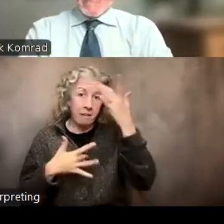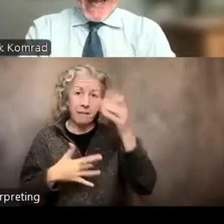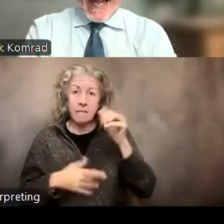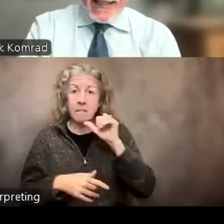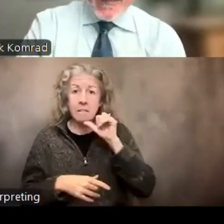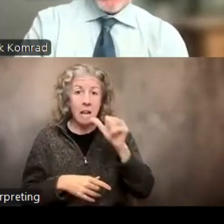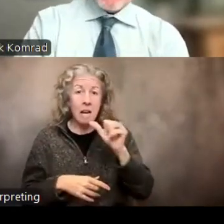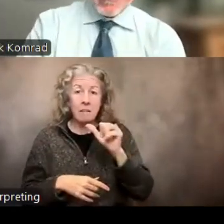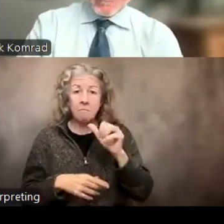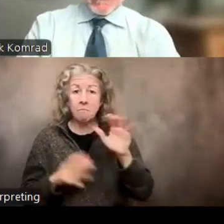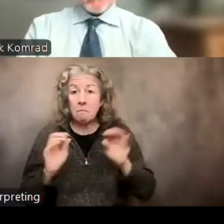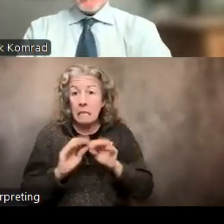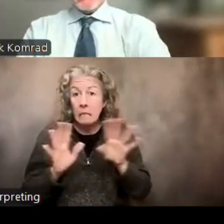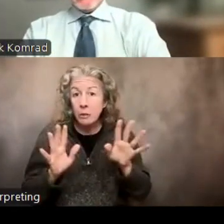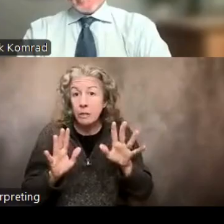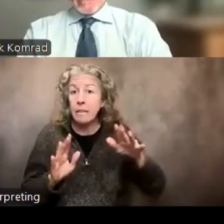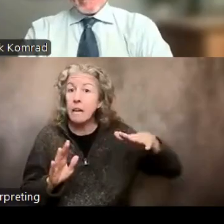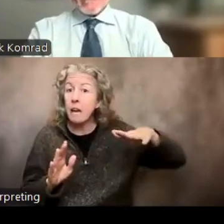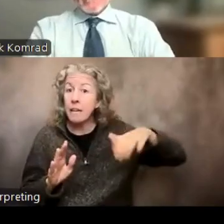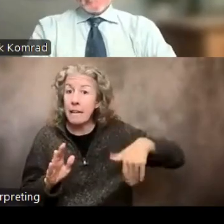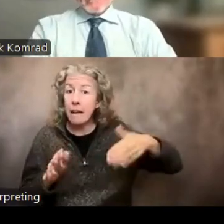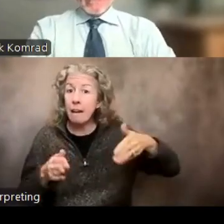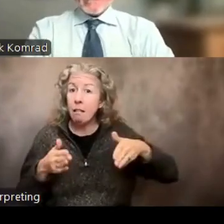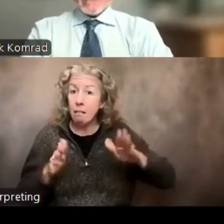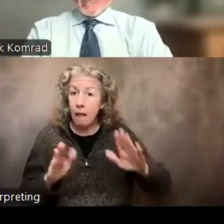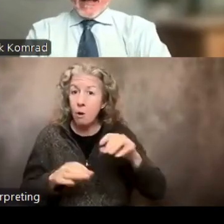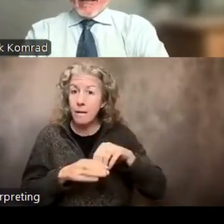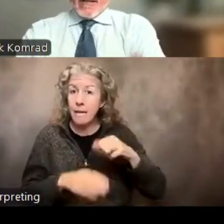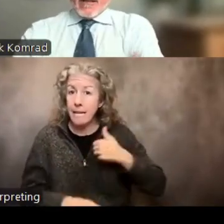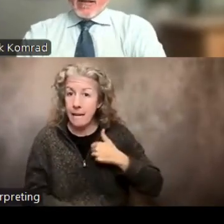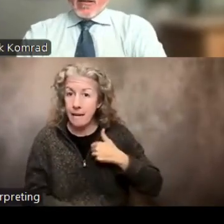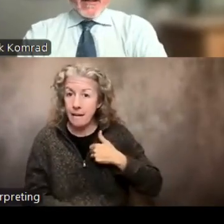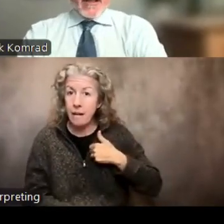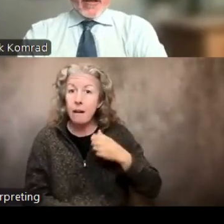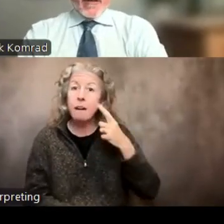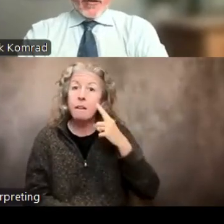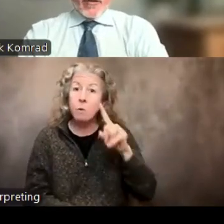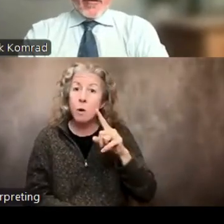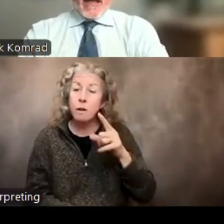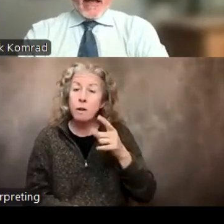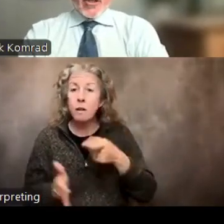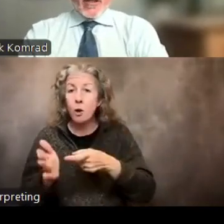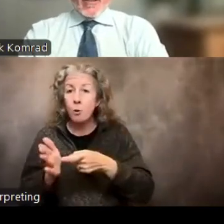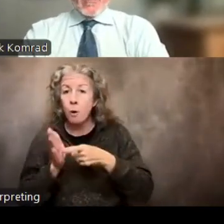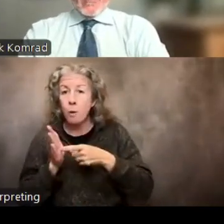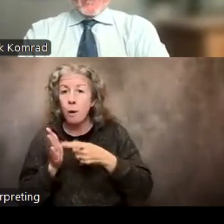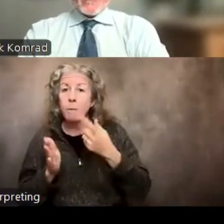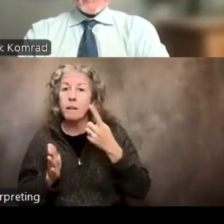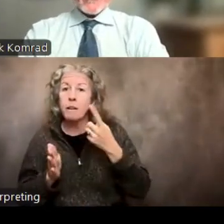yet allowed in Canada as a criteria for euthanasia, this.